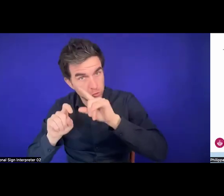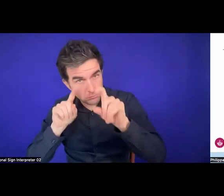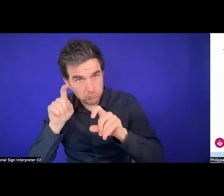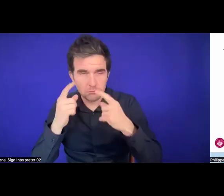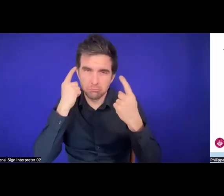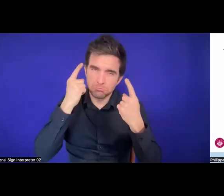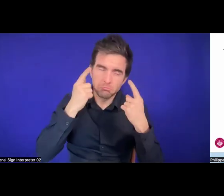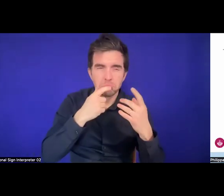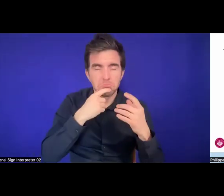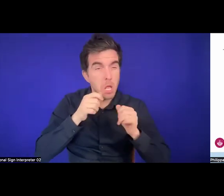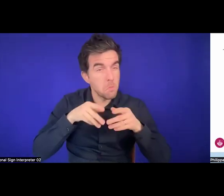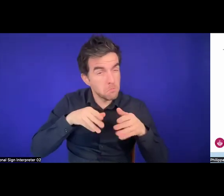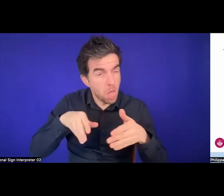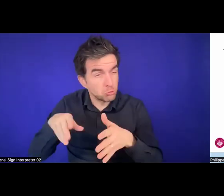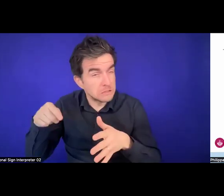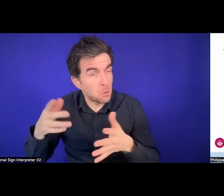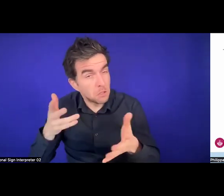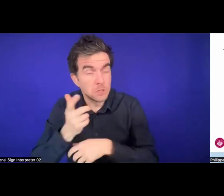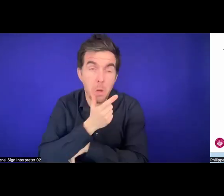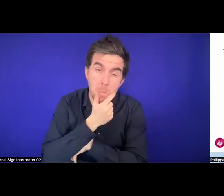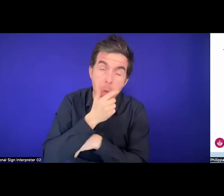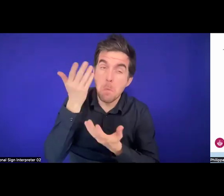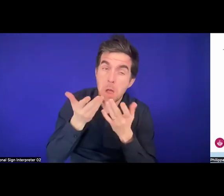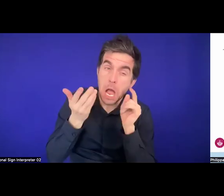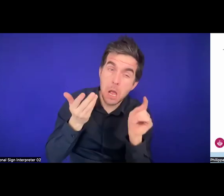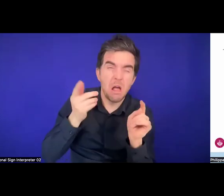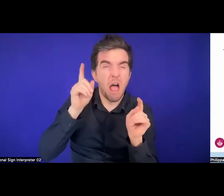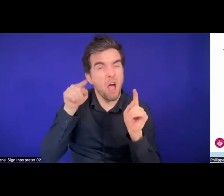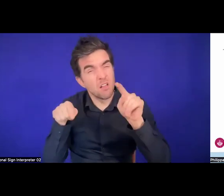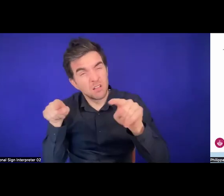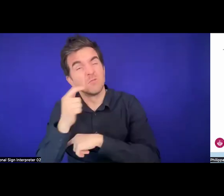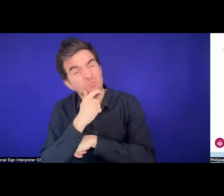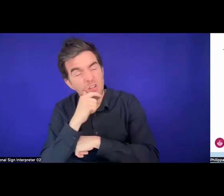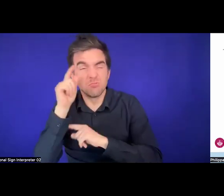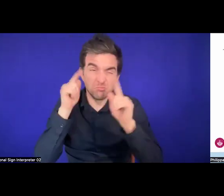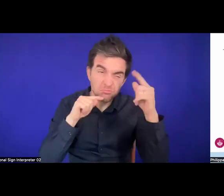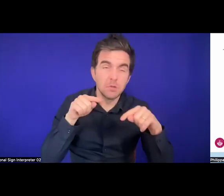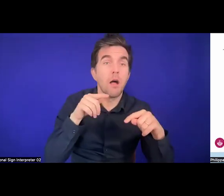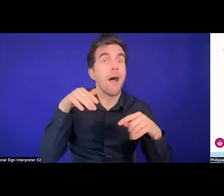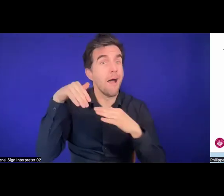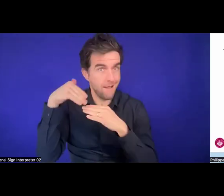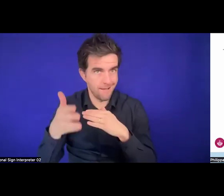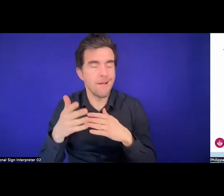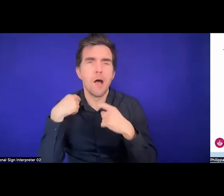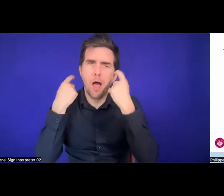where this project will be located and who would be the best mentor for it; identified the skills and knowledge that I brought to the project as well as the gaps